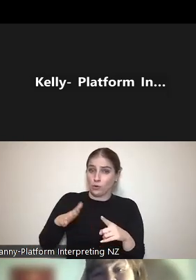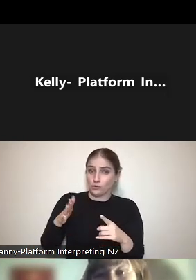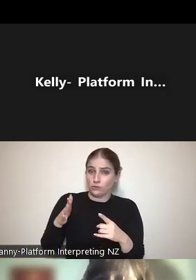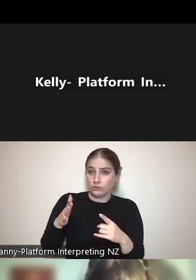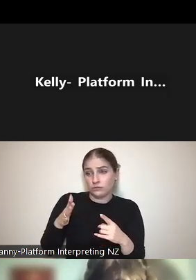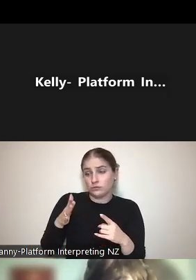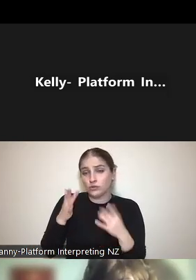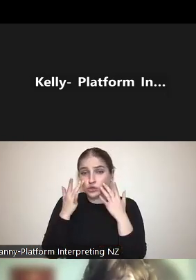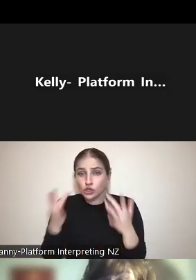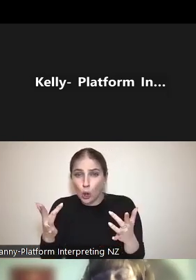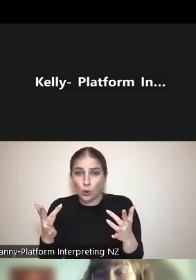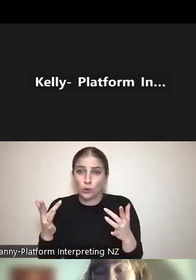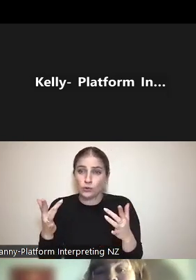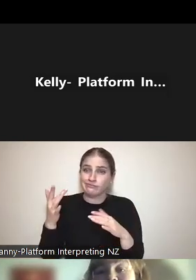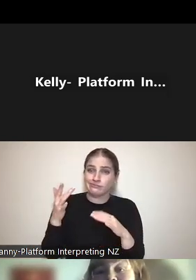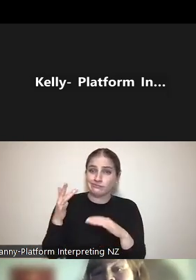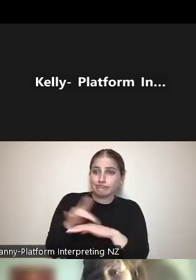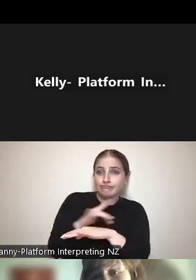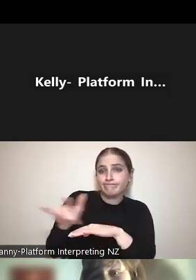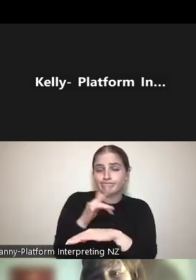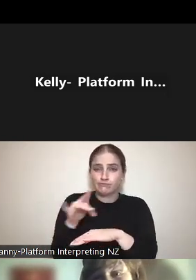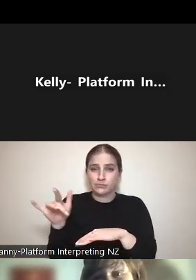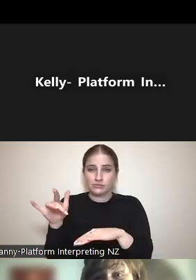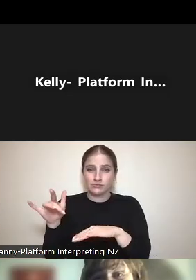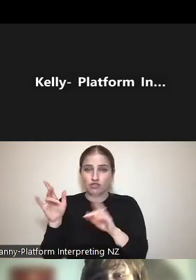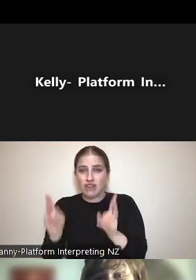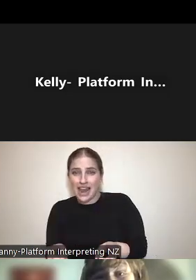audio-described performances, signed or closed caption,